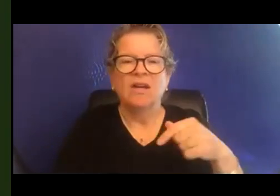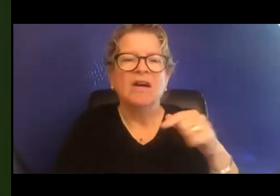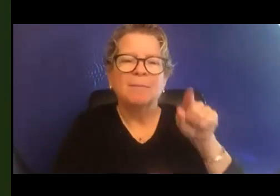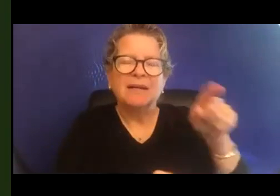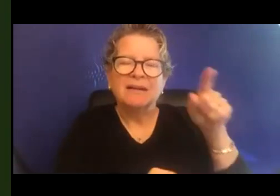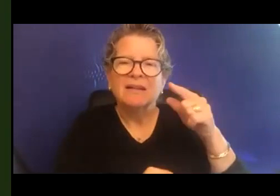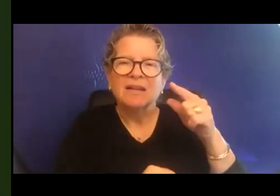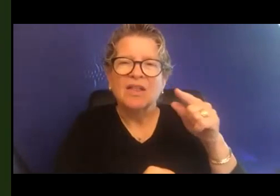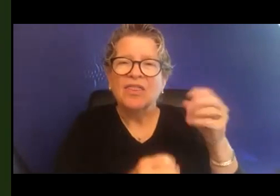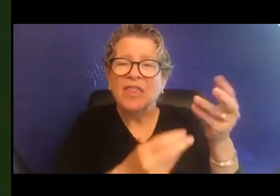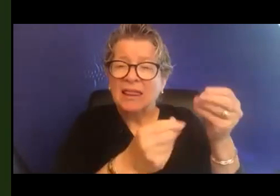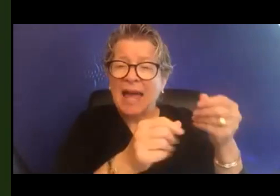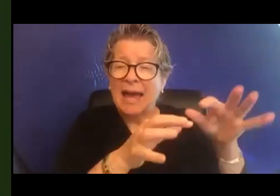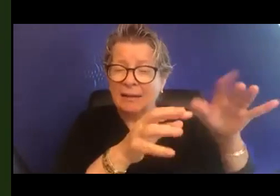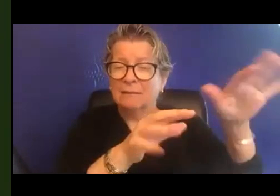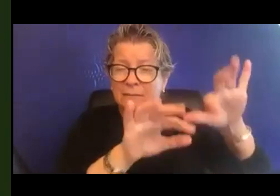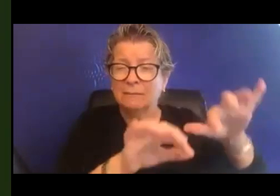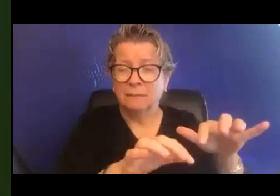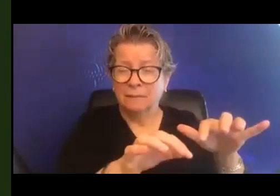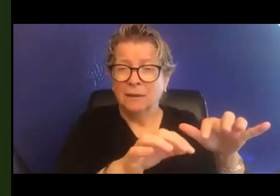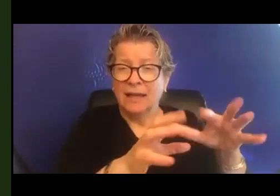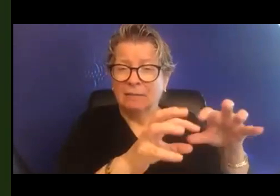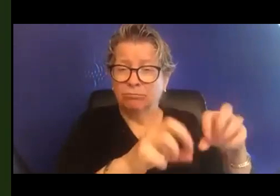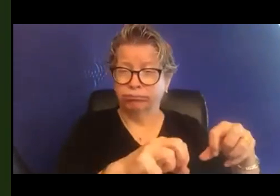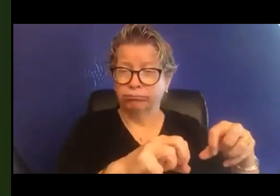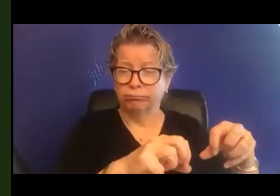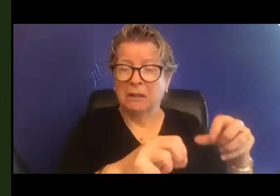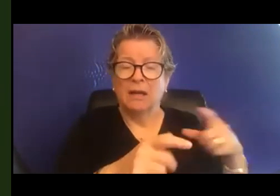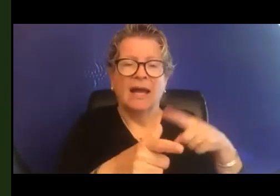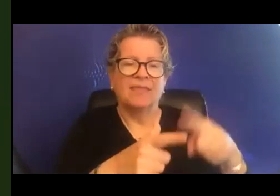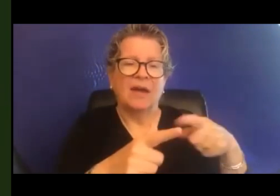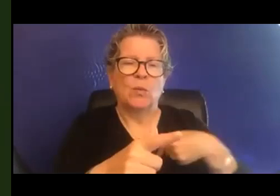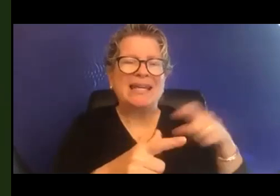do a temporary project to protect the maintenance hole until the larger project is finished.